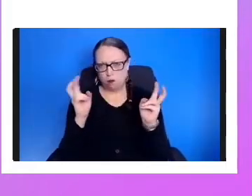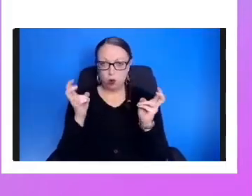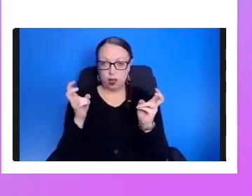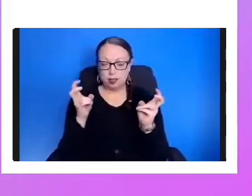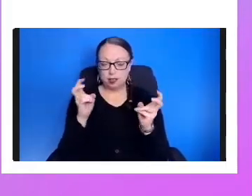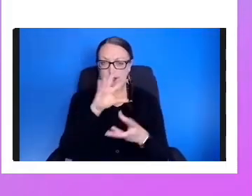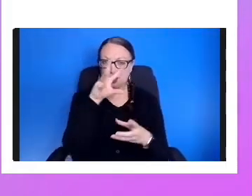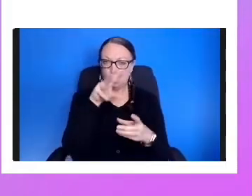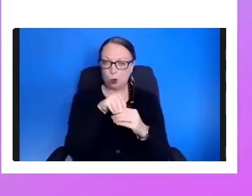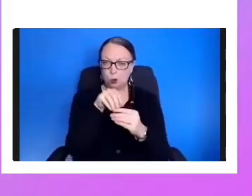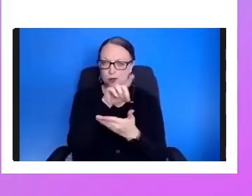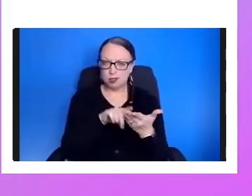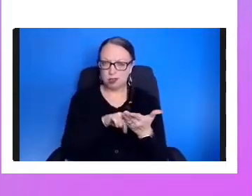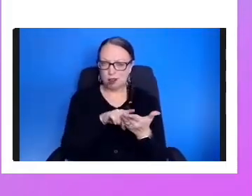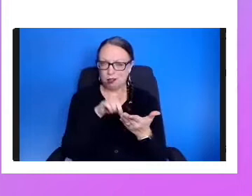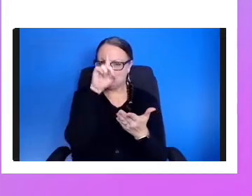when you think about inclusive design?